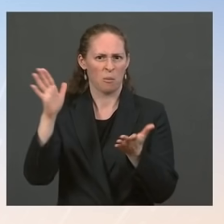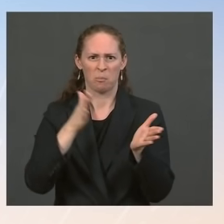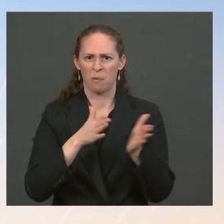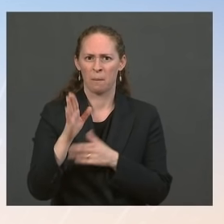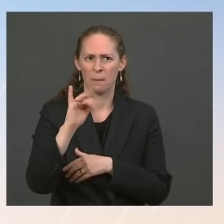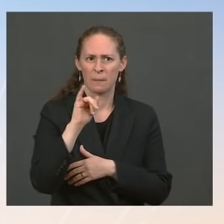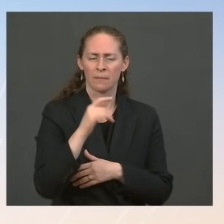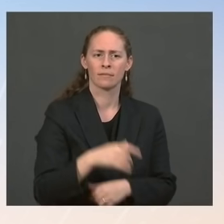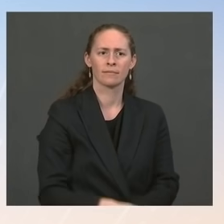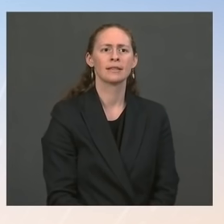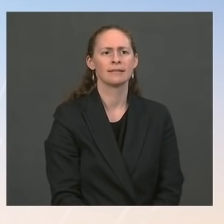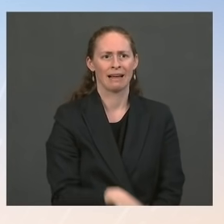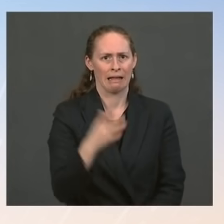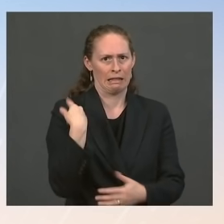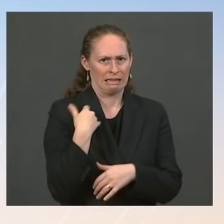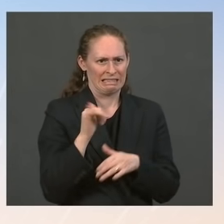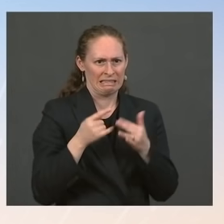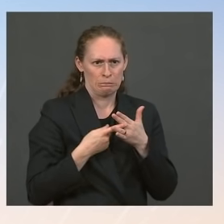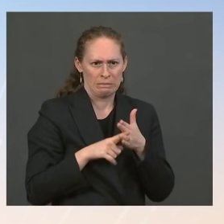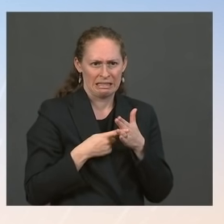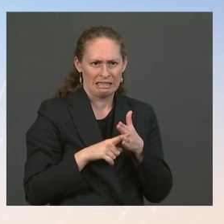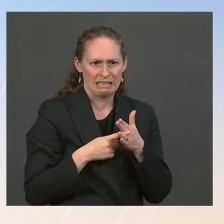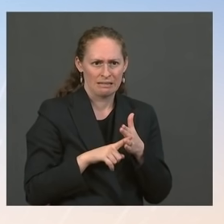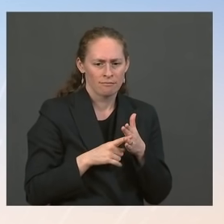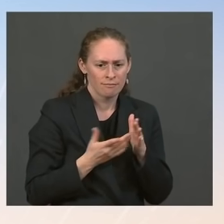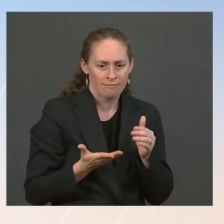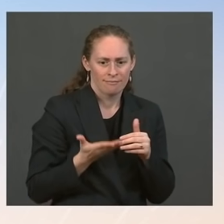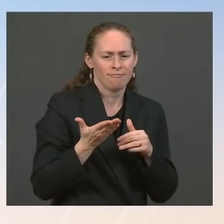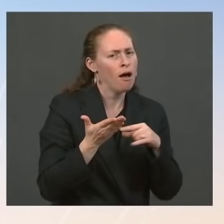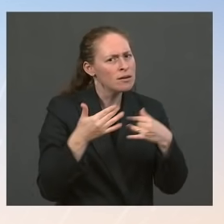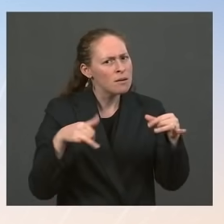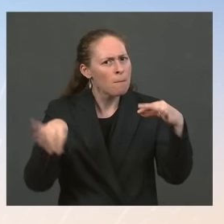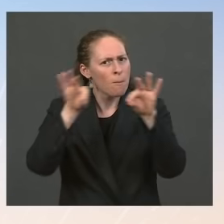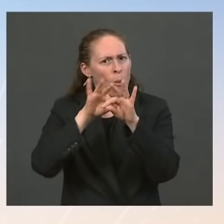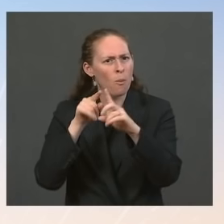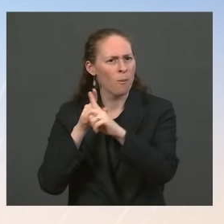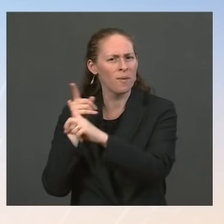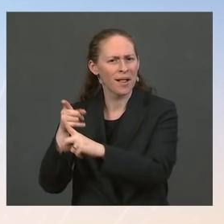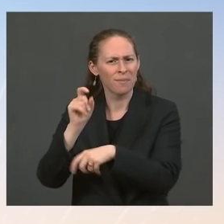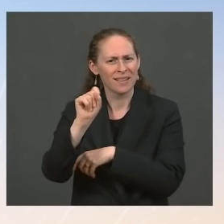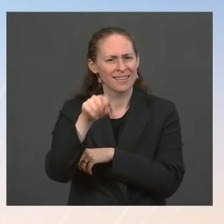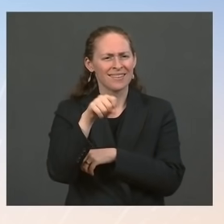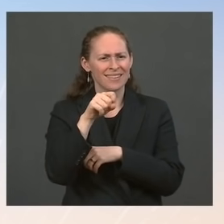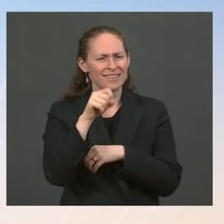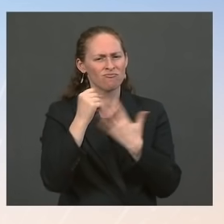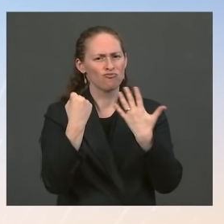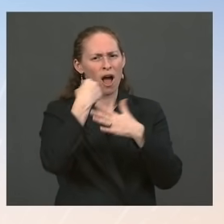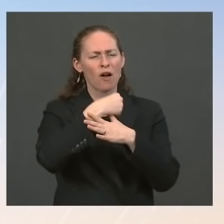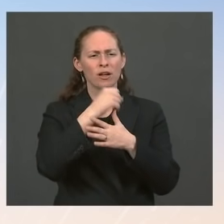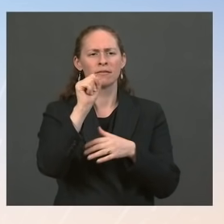so that tells you that it's a priority. And certainly, he recognizes the role that childcare workers,